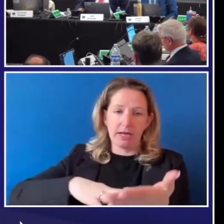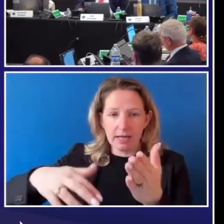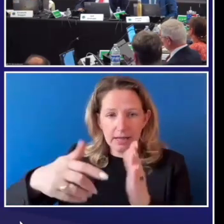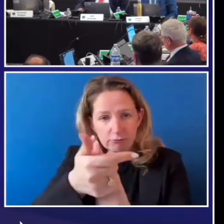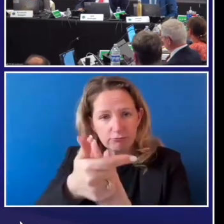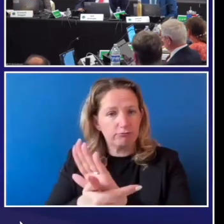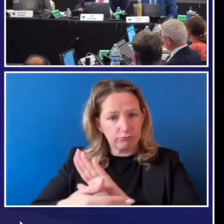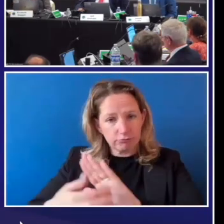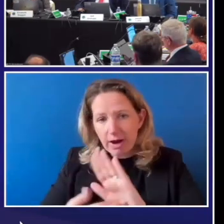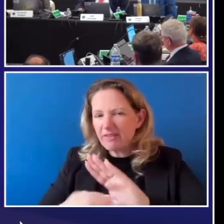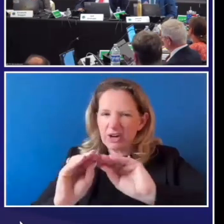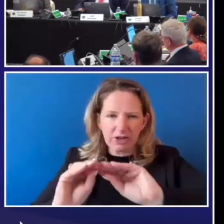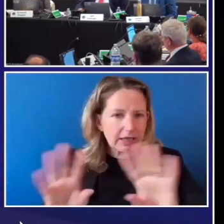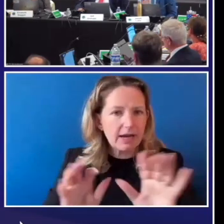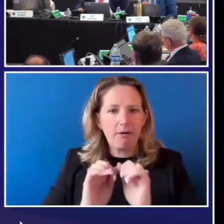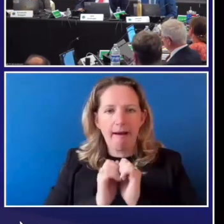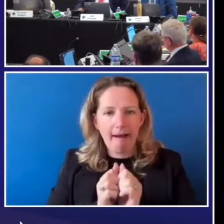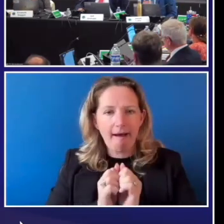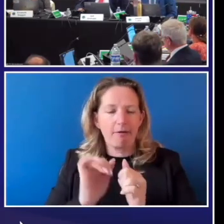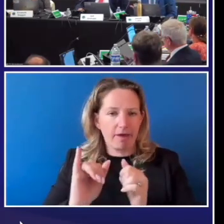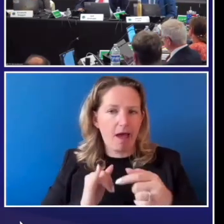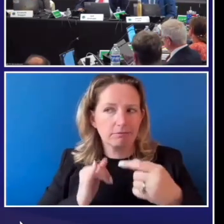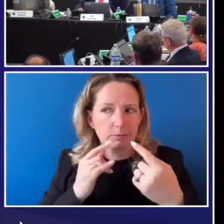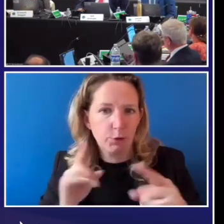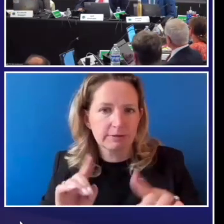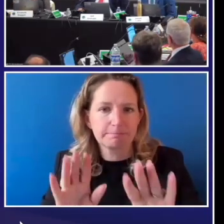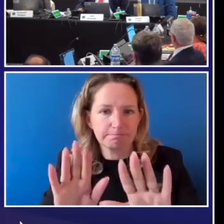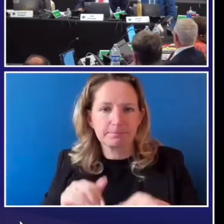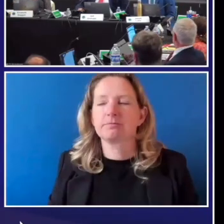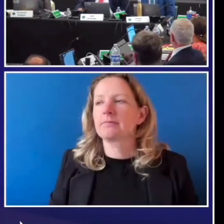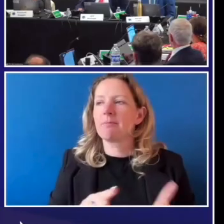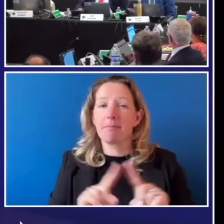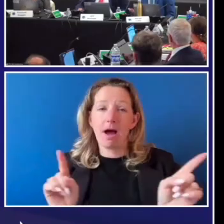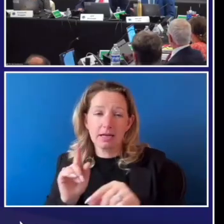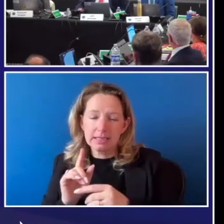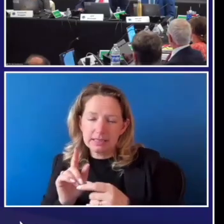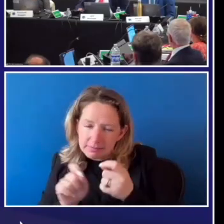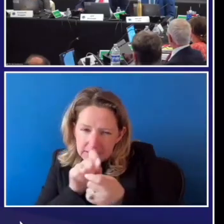Whereas in other cases, stuff, especially where we get into the minutiae of timelines or what applications look like, often is better done